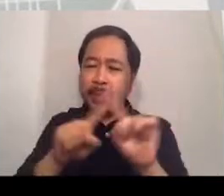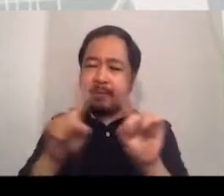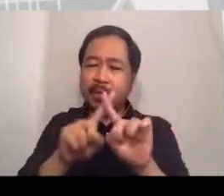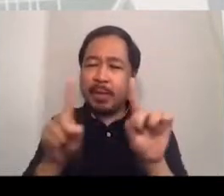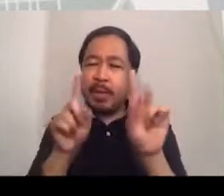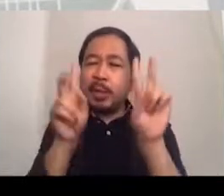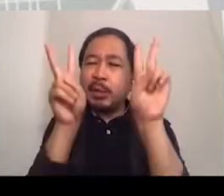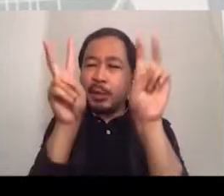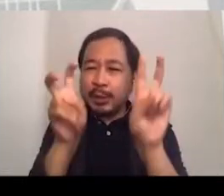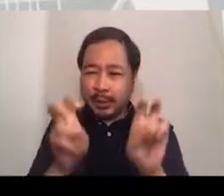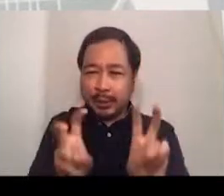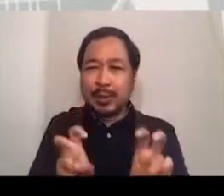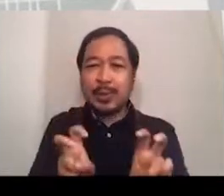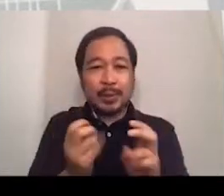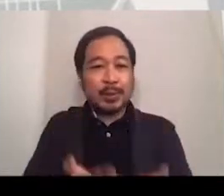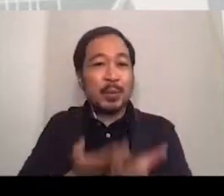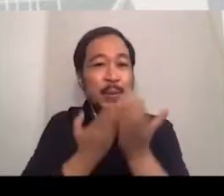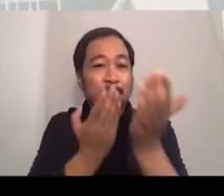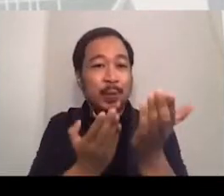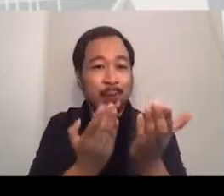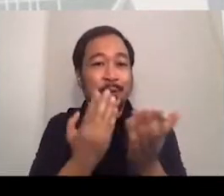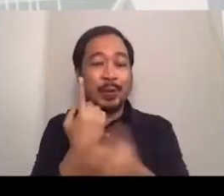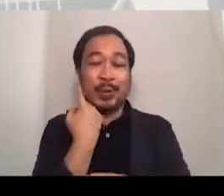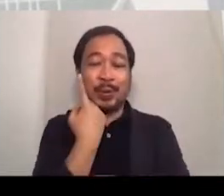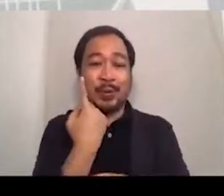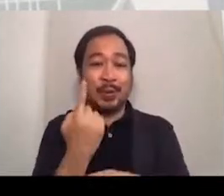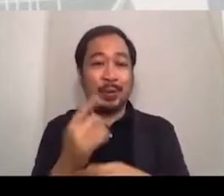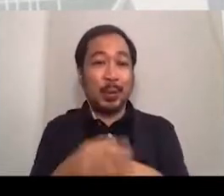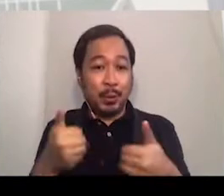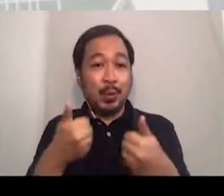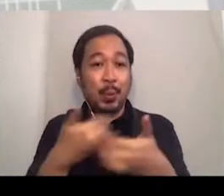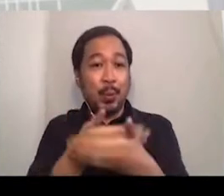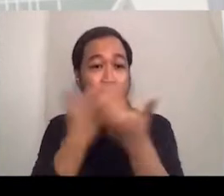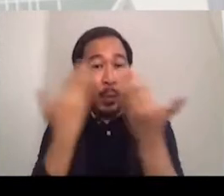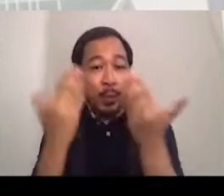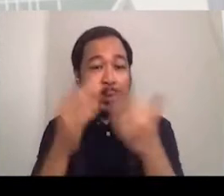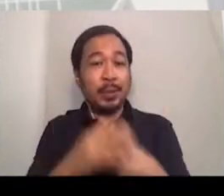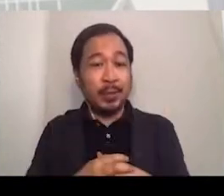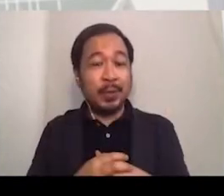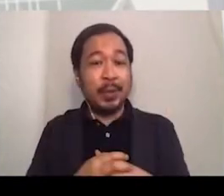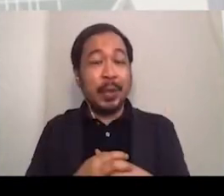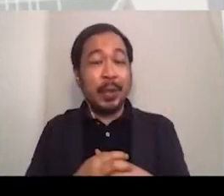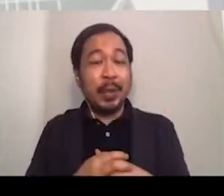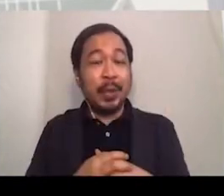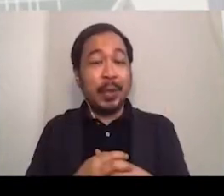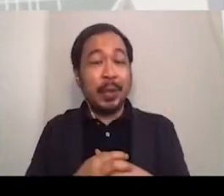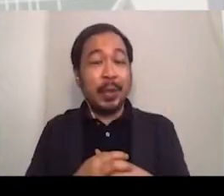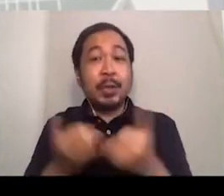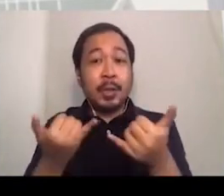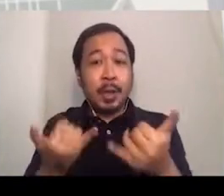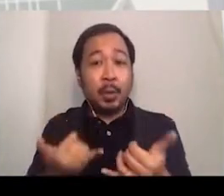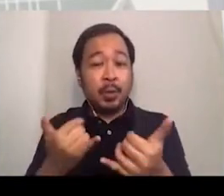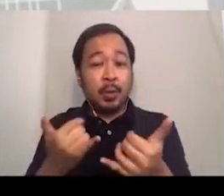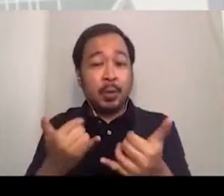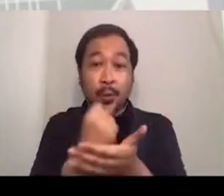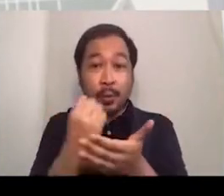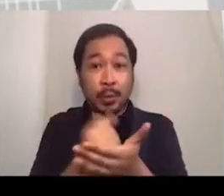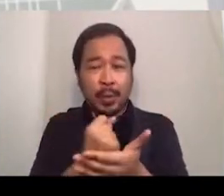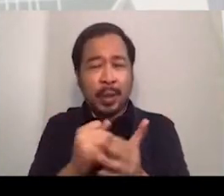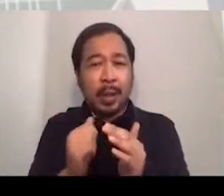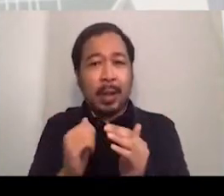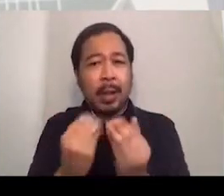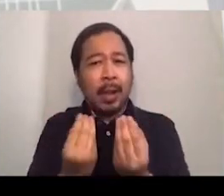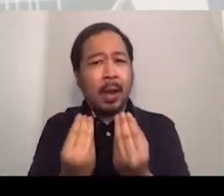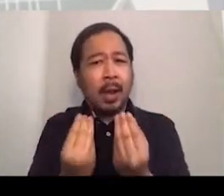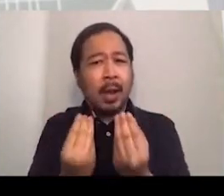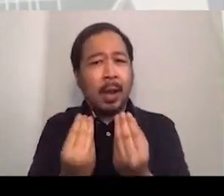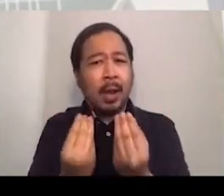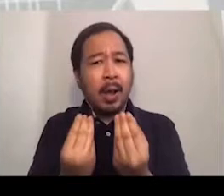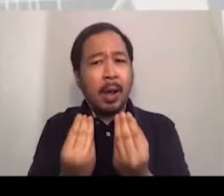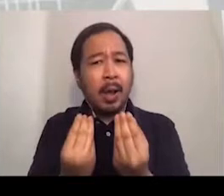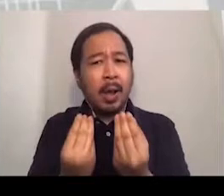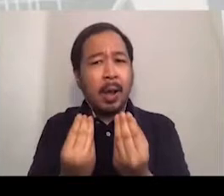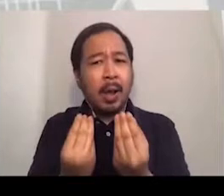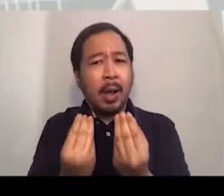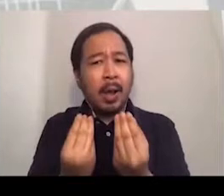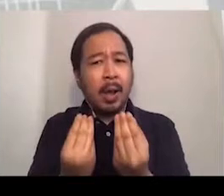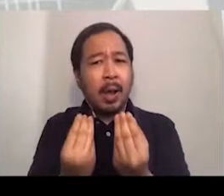The panel conversation focuses on the challenges and opportunities of developing disability-inclusive responses in policy areas